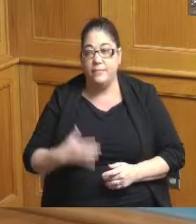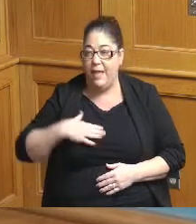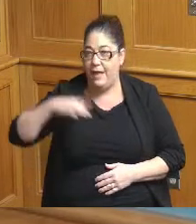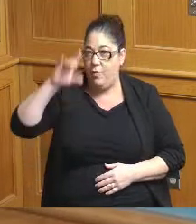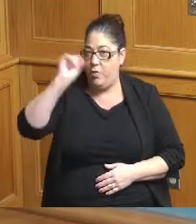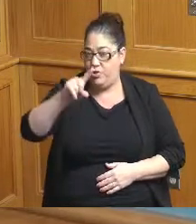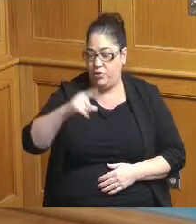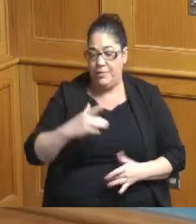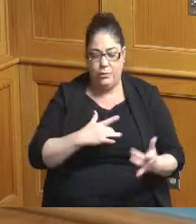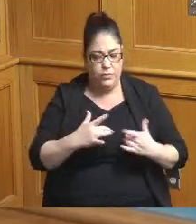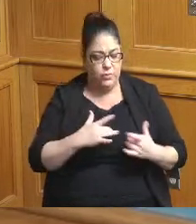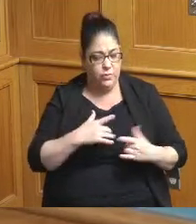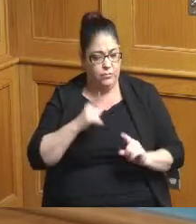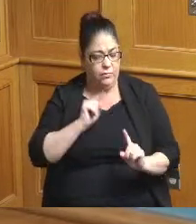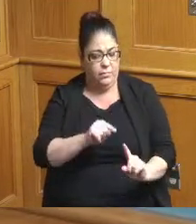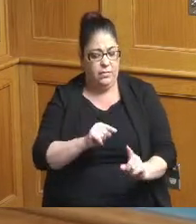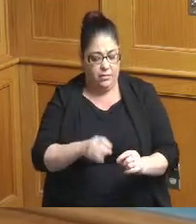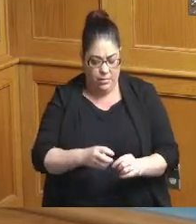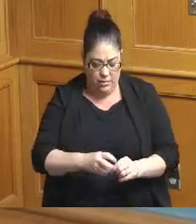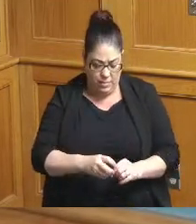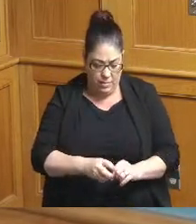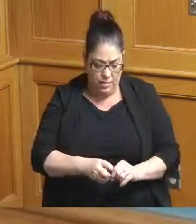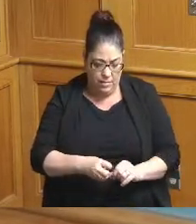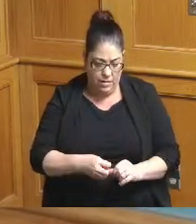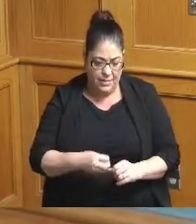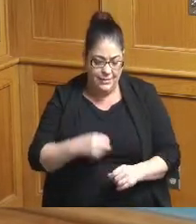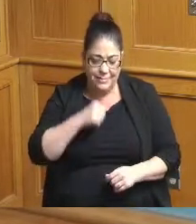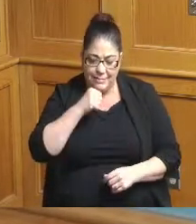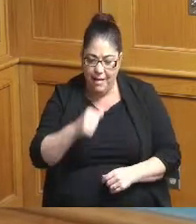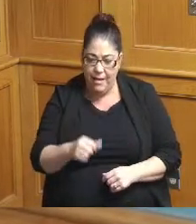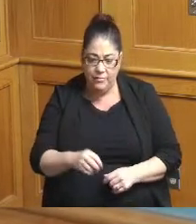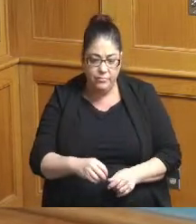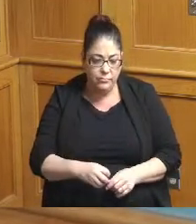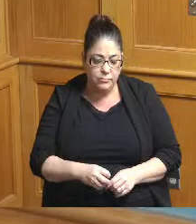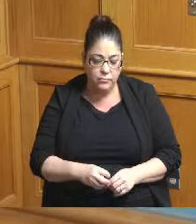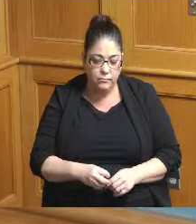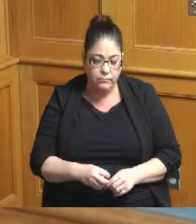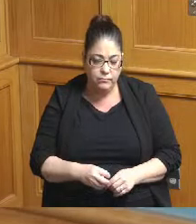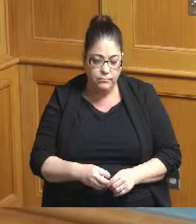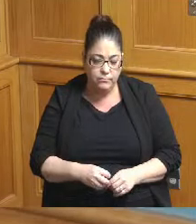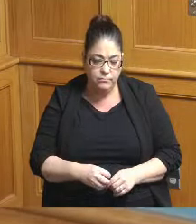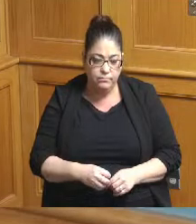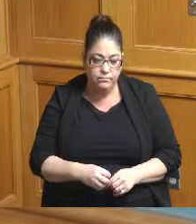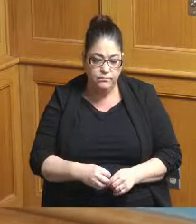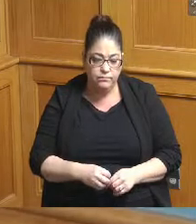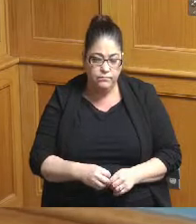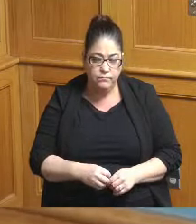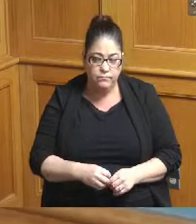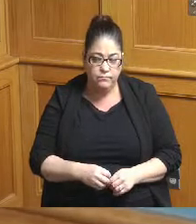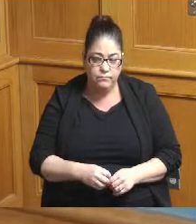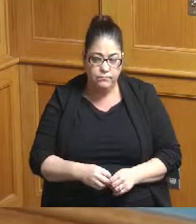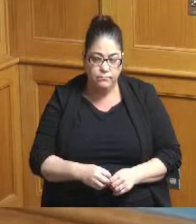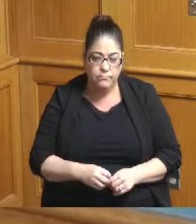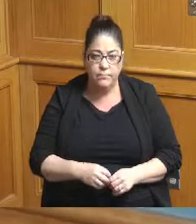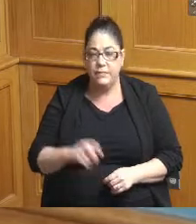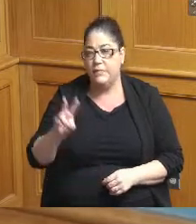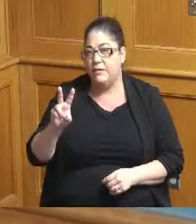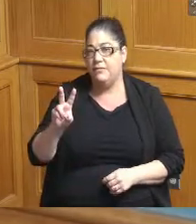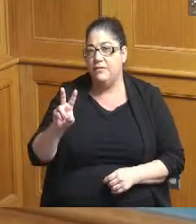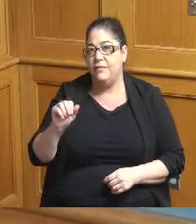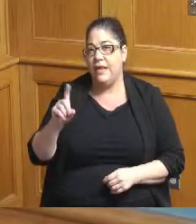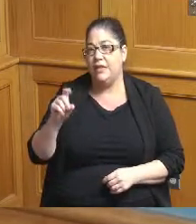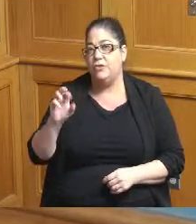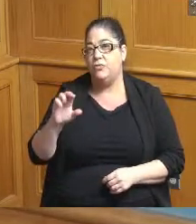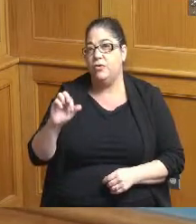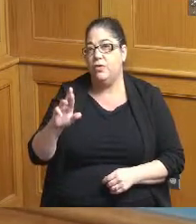concern initial concern is not obviously you know Van de car they won in court the court heard it